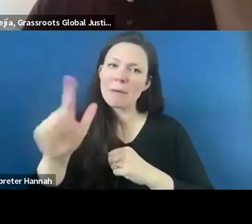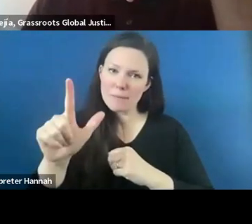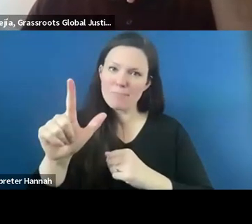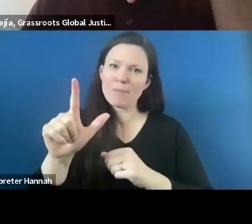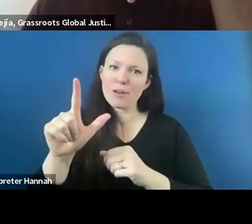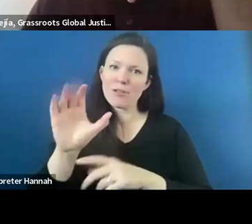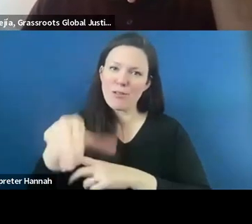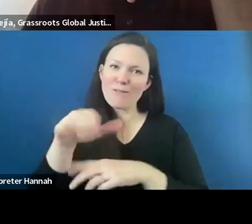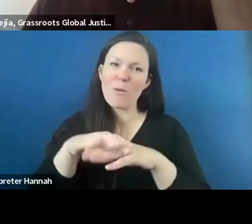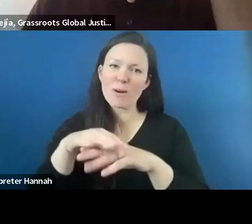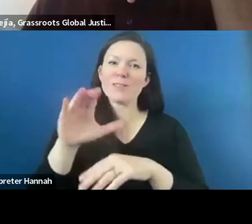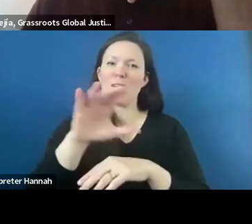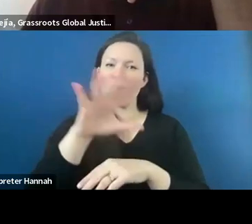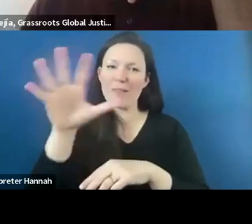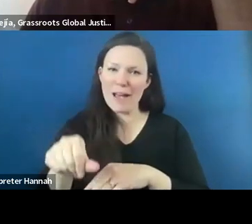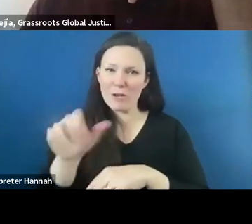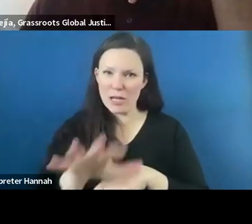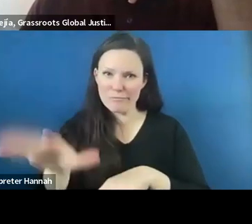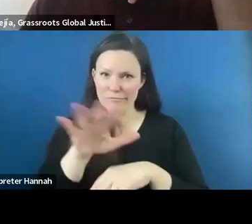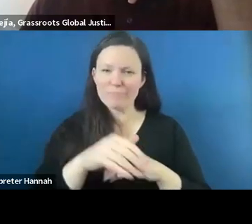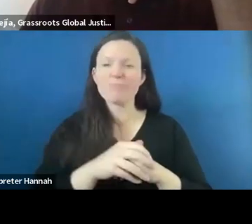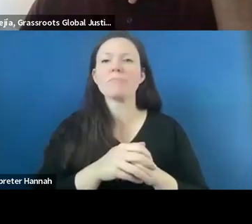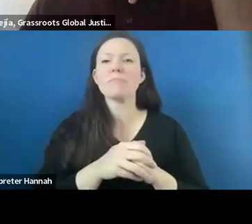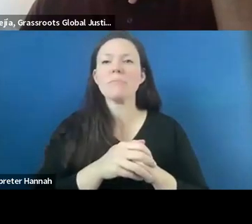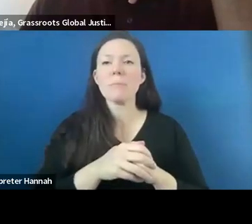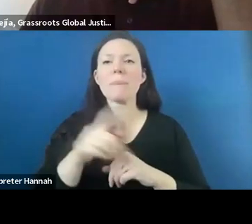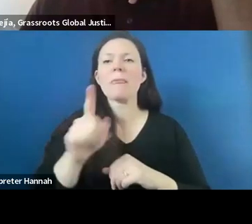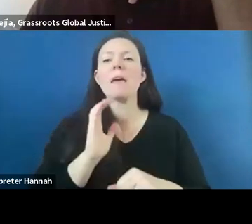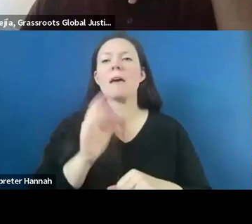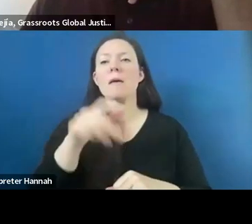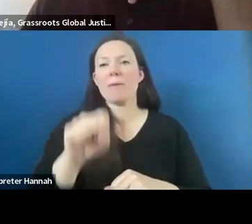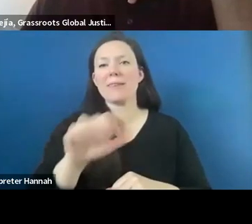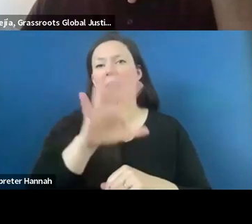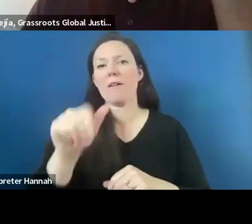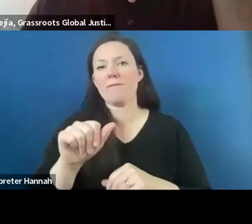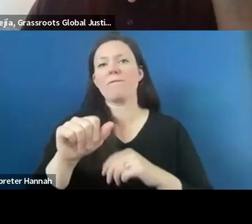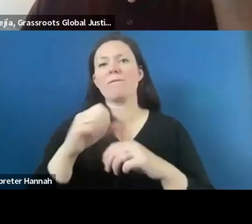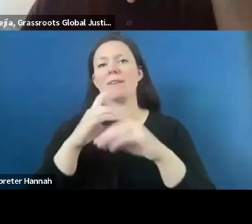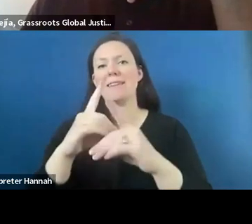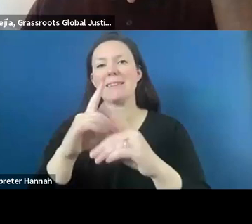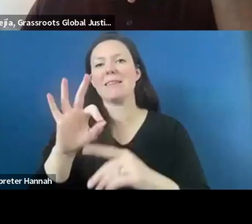our SANDF, the South African National Defense Force, our military is routinely deployed